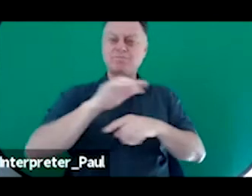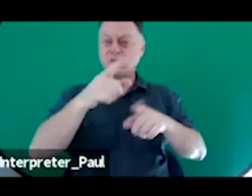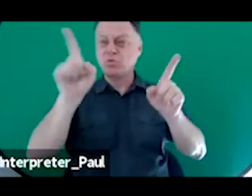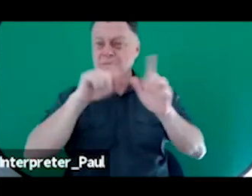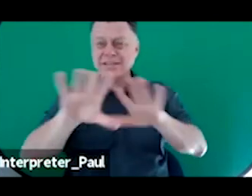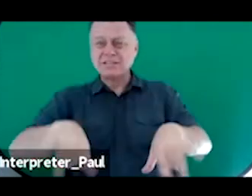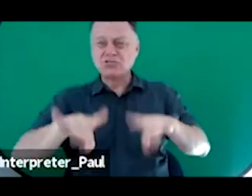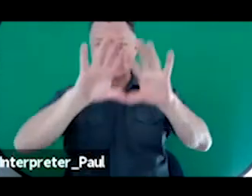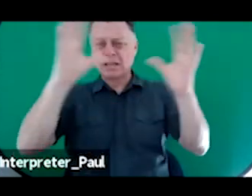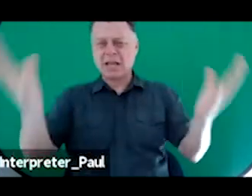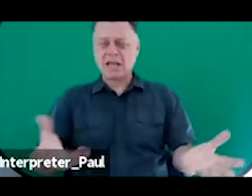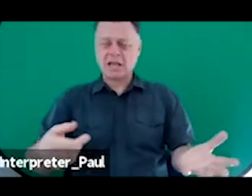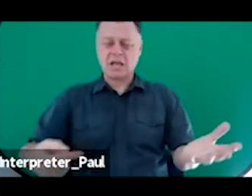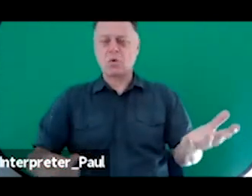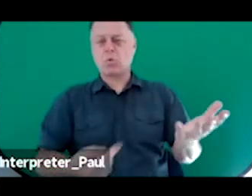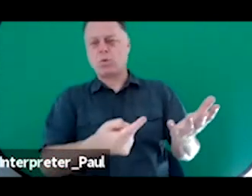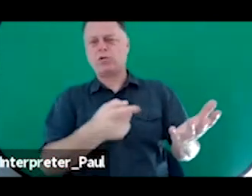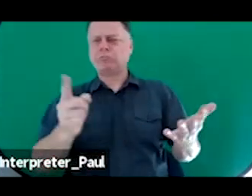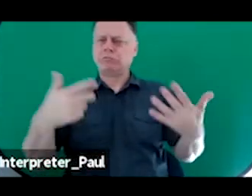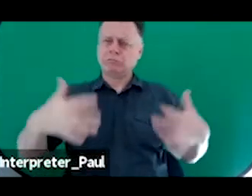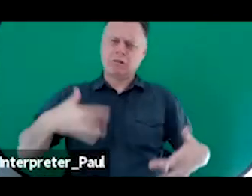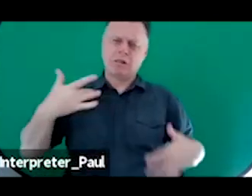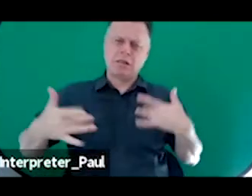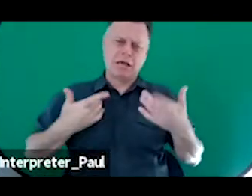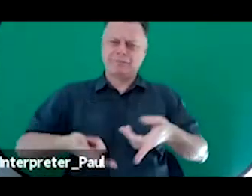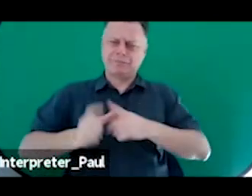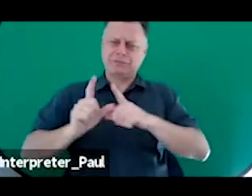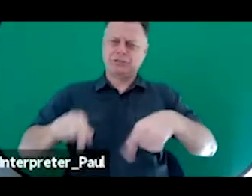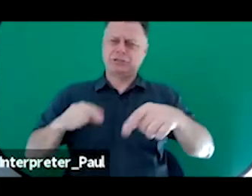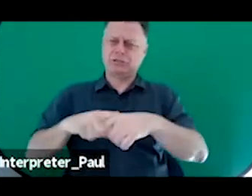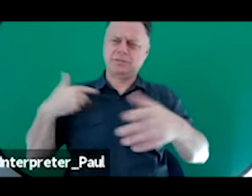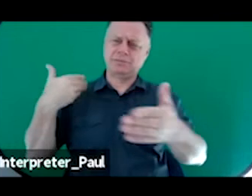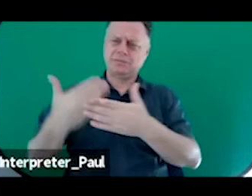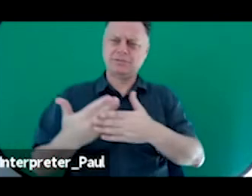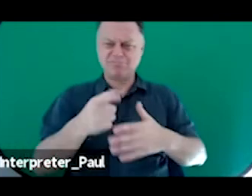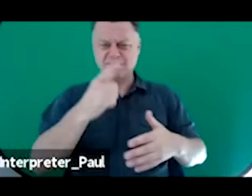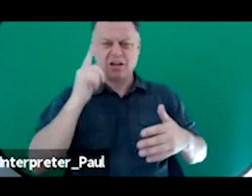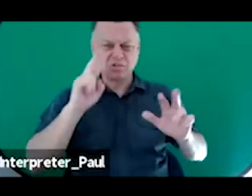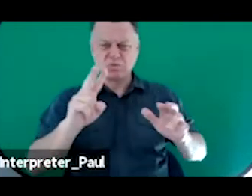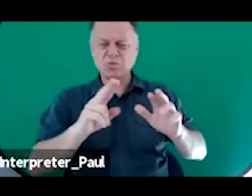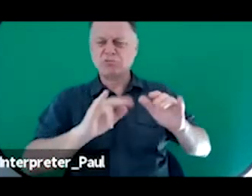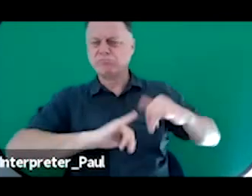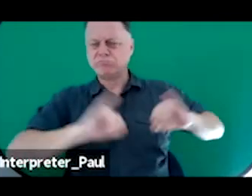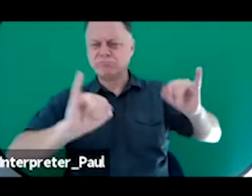you have been through some challenging times, so between the fires and COVID-19